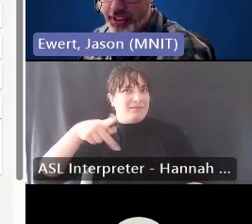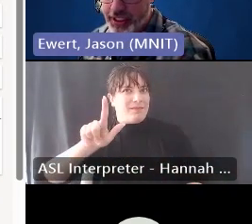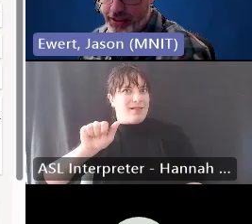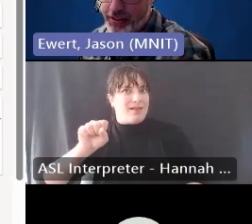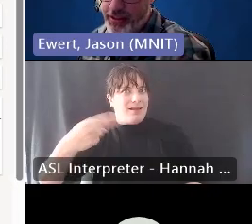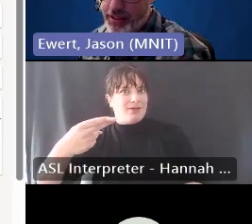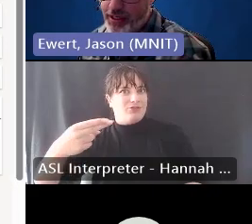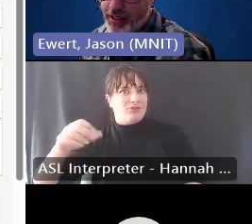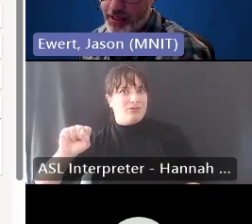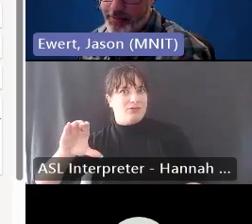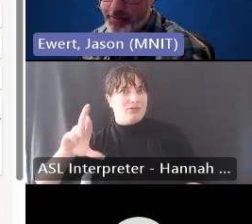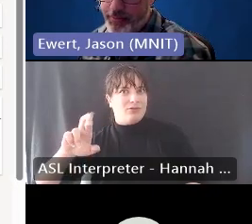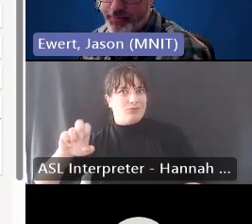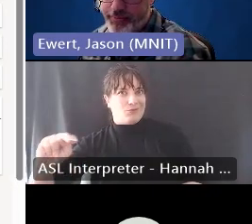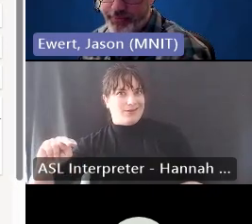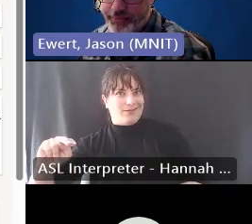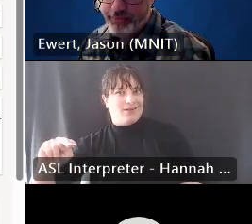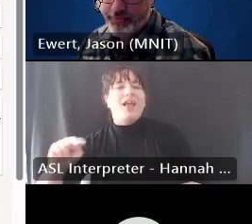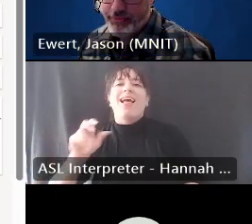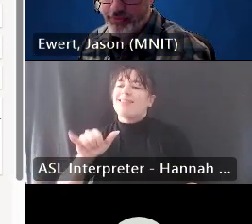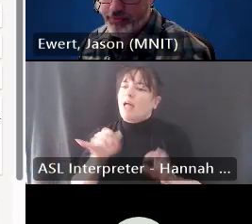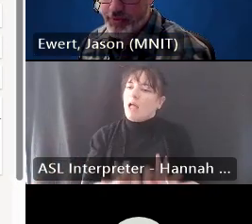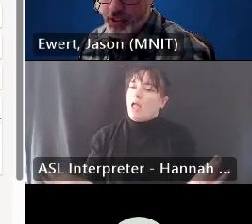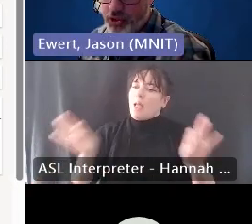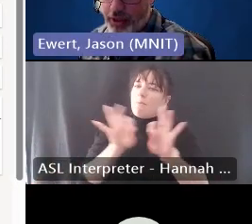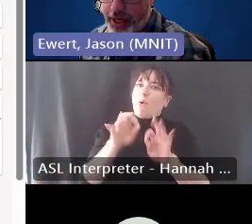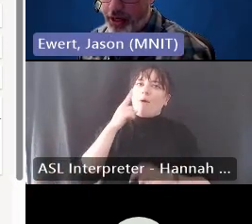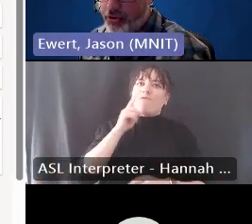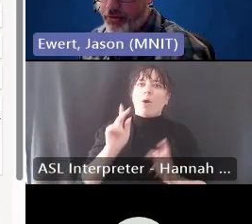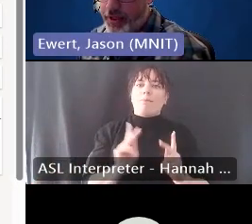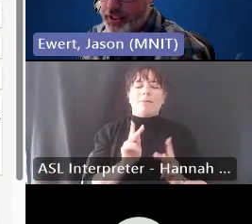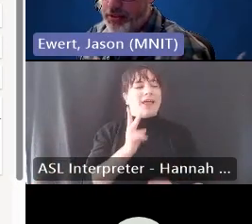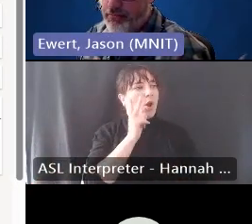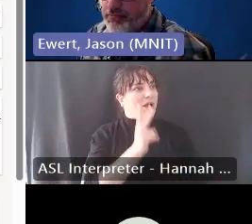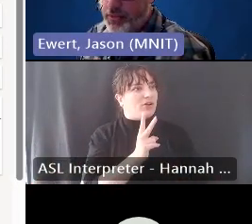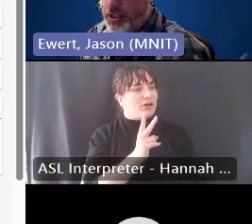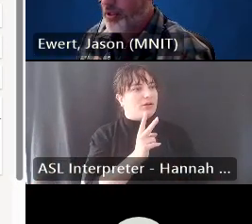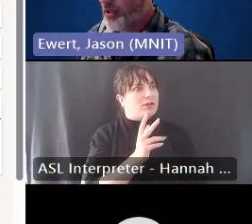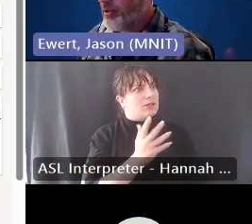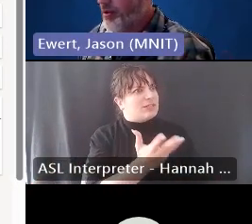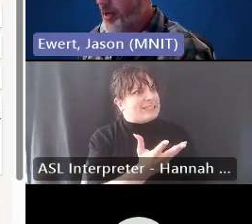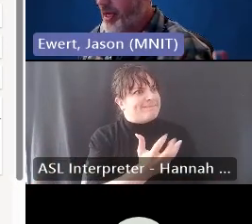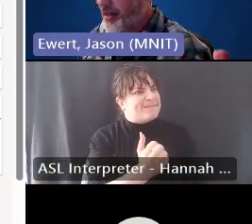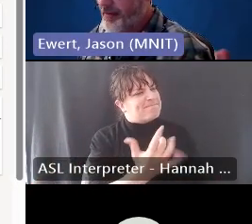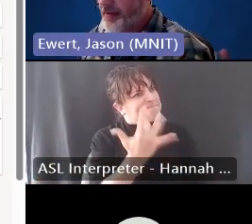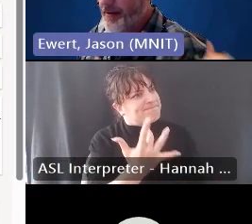are listening. So I don't know if that's good or bad.